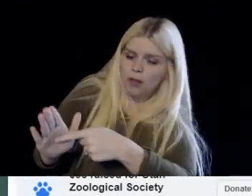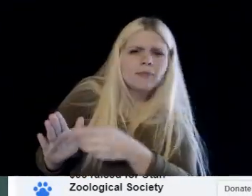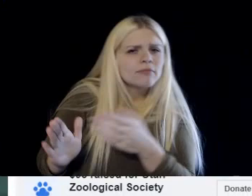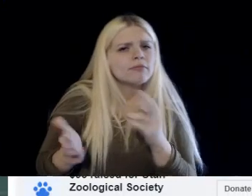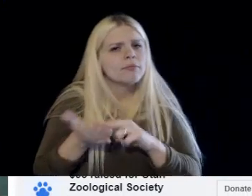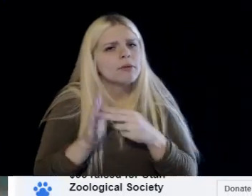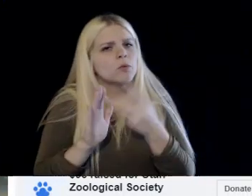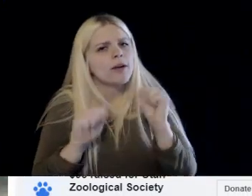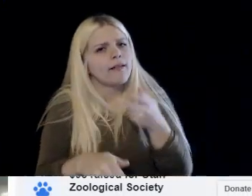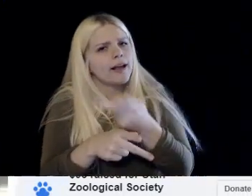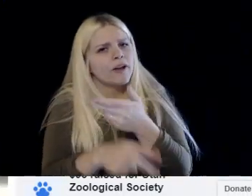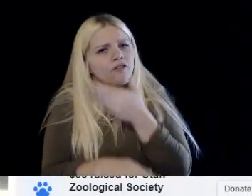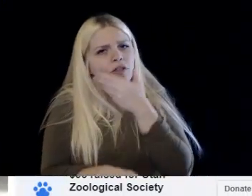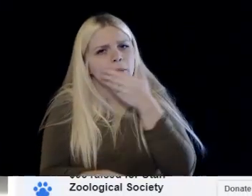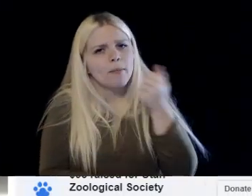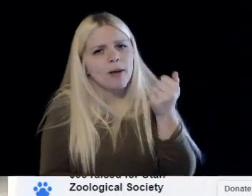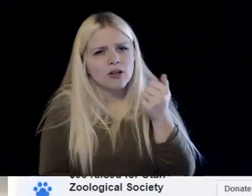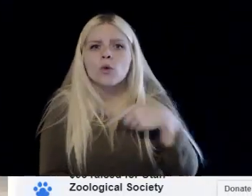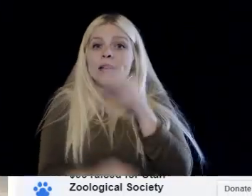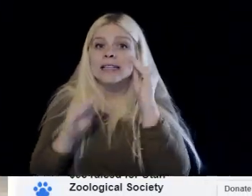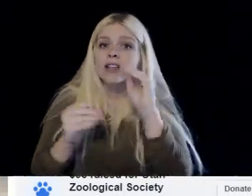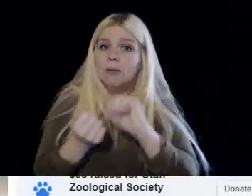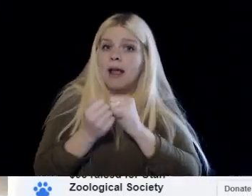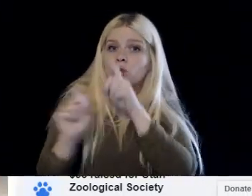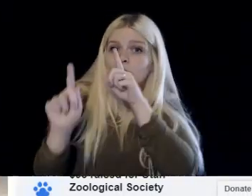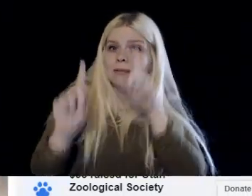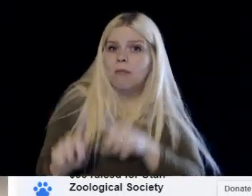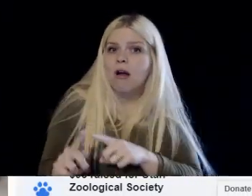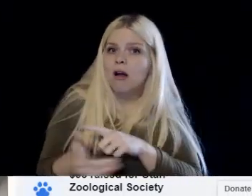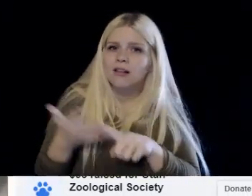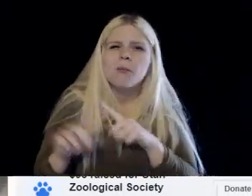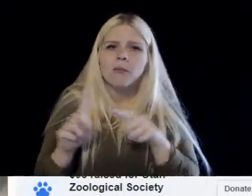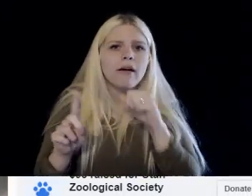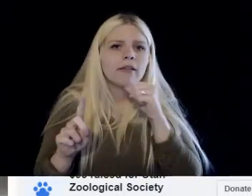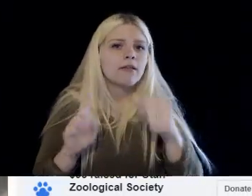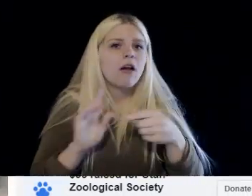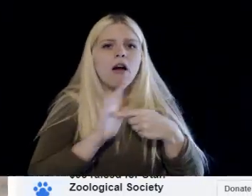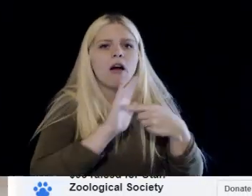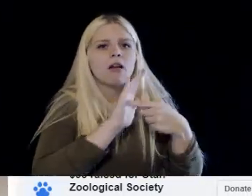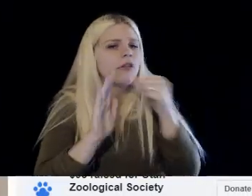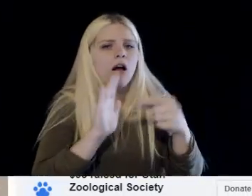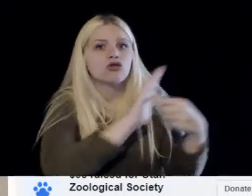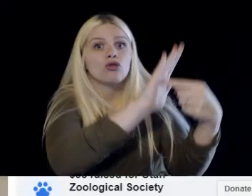bodies are healthy. Ralene, she freezes unsweetened applesauce pops for the dogs